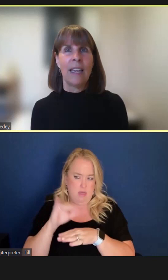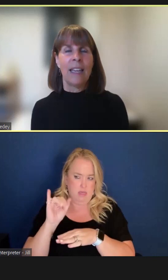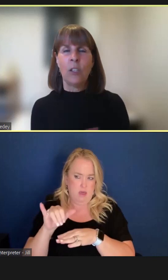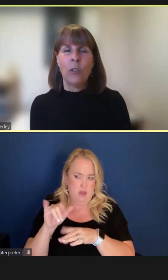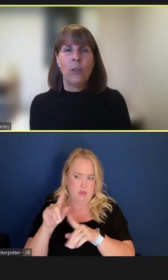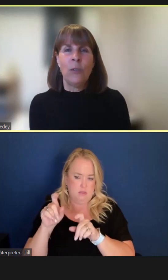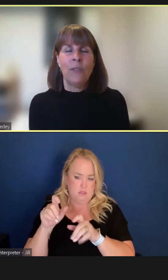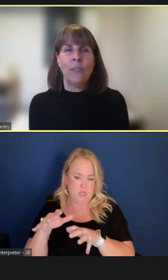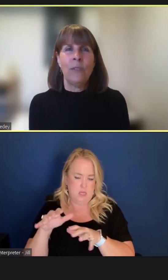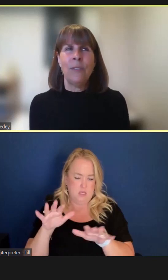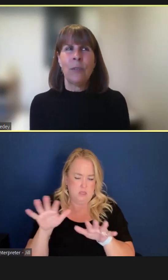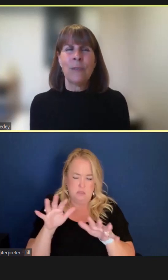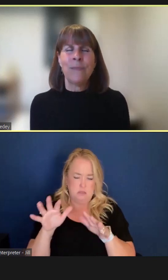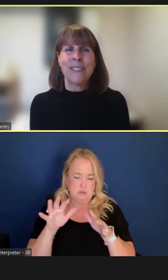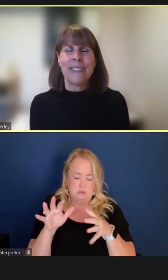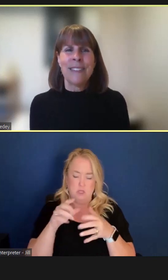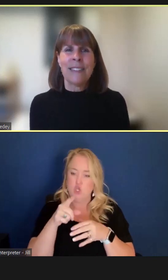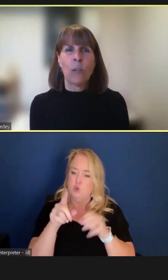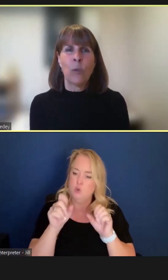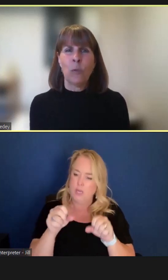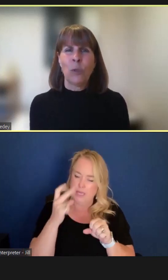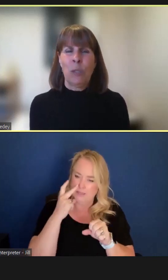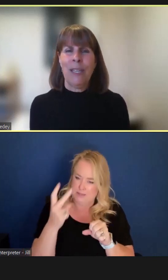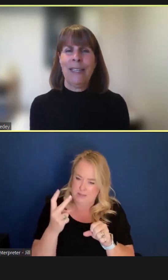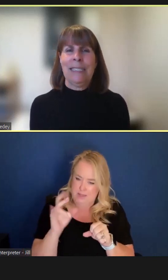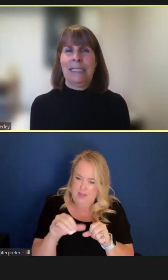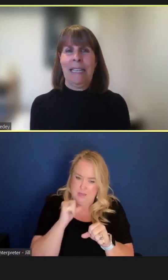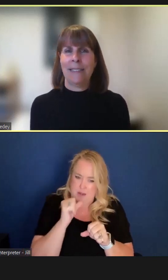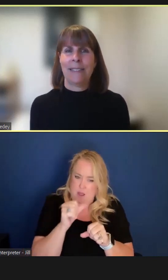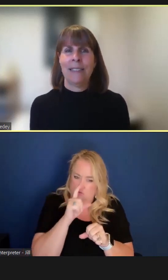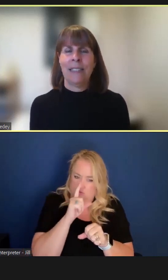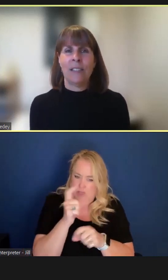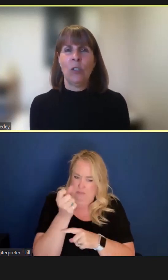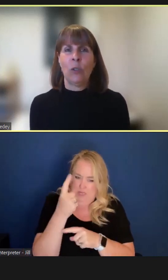test you can see that that wouldn't really make any sense that you couldn't